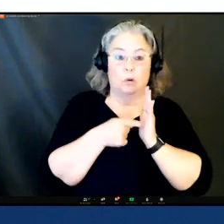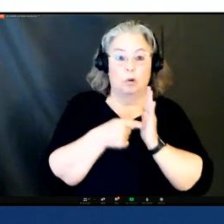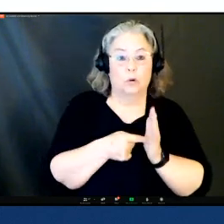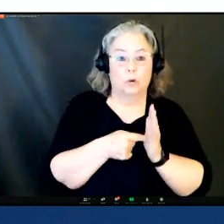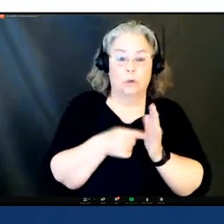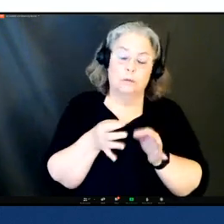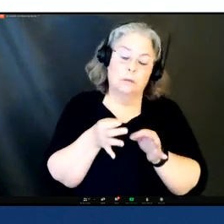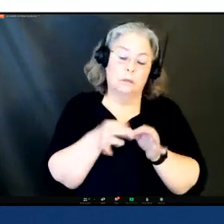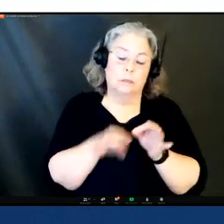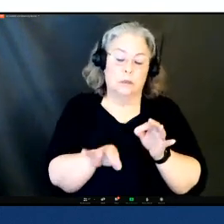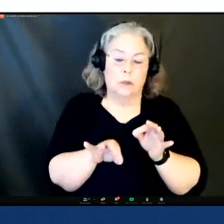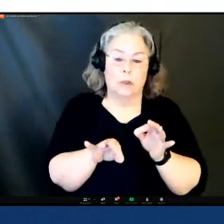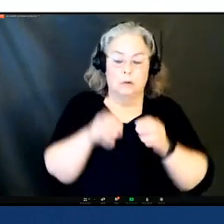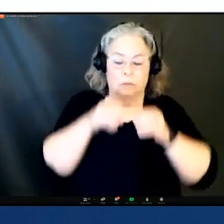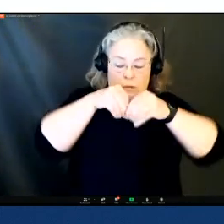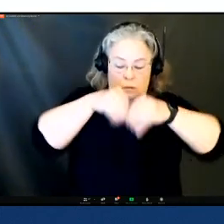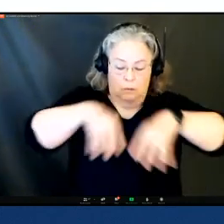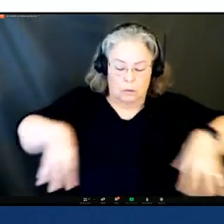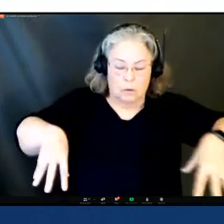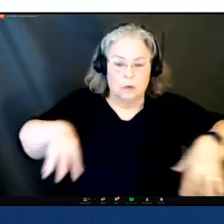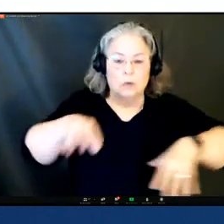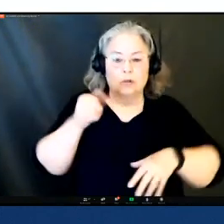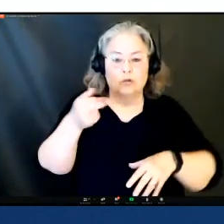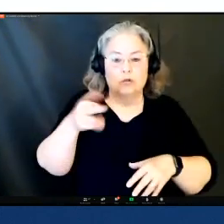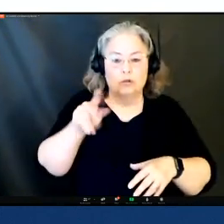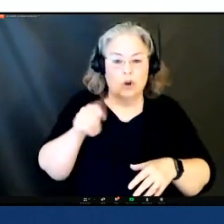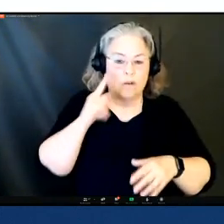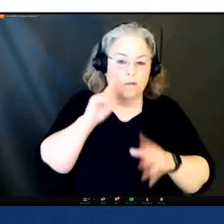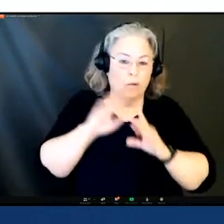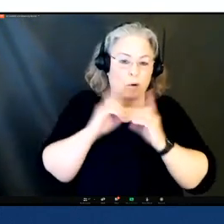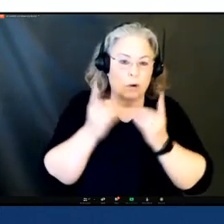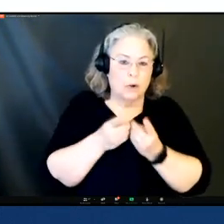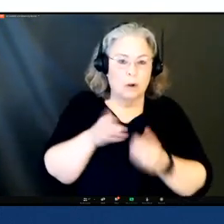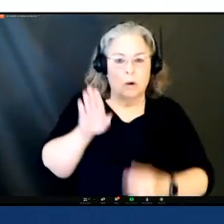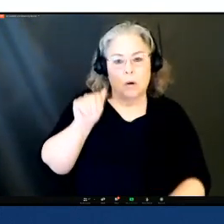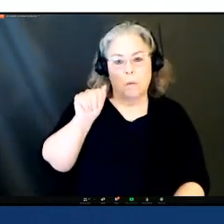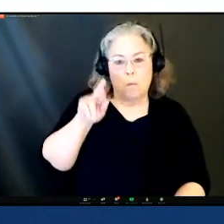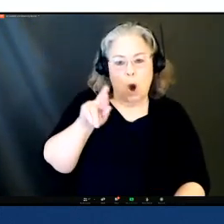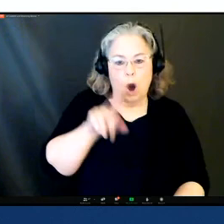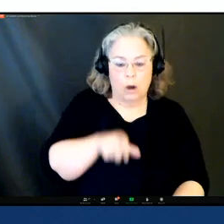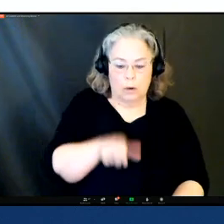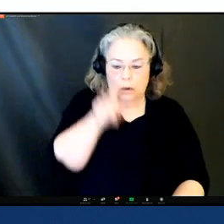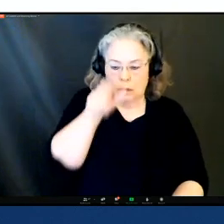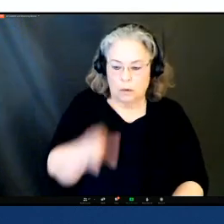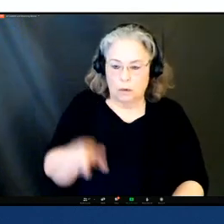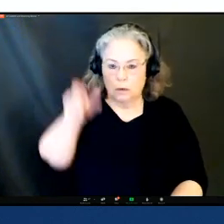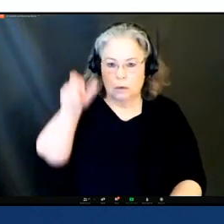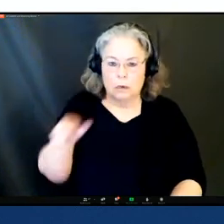organizational chart for the department. A bar chart showing the staffing trend and pie charts